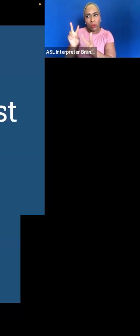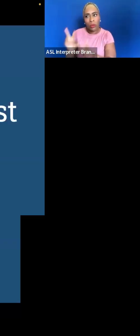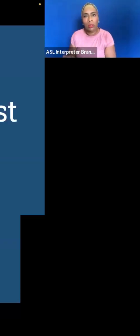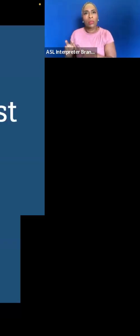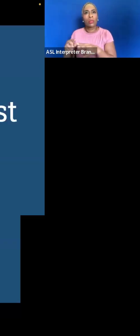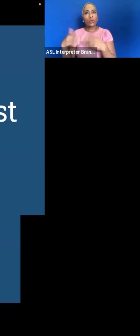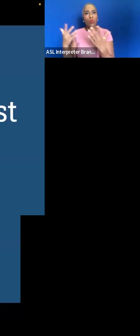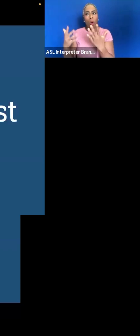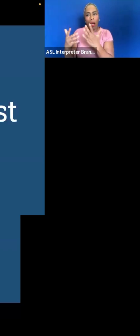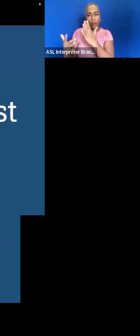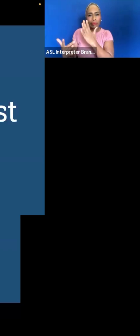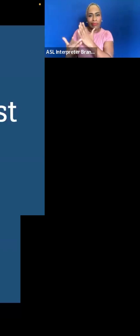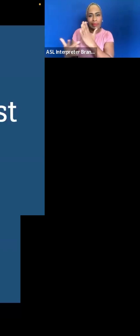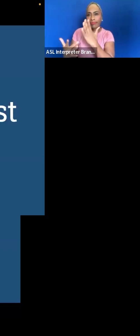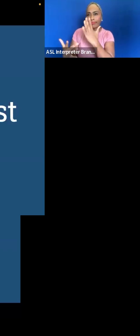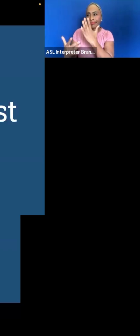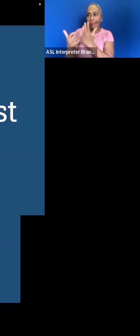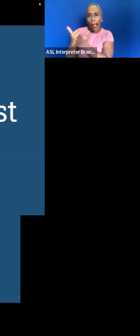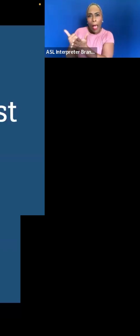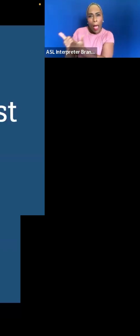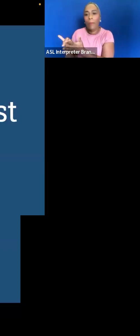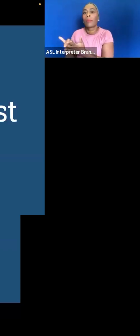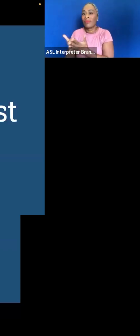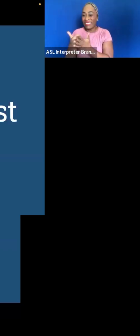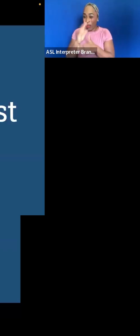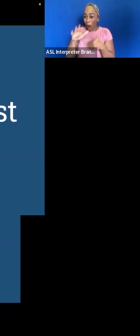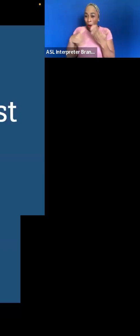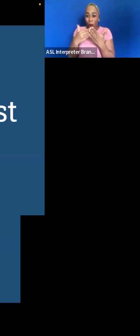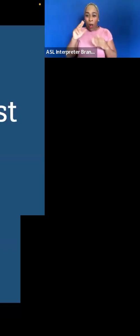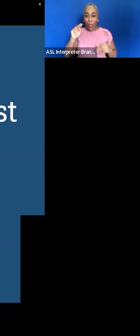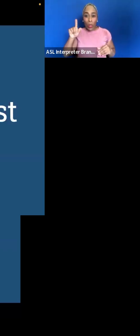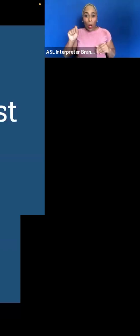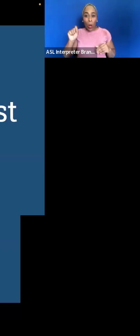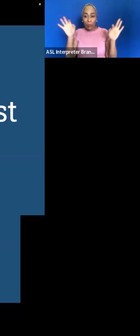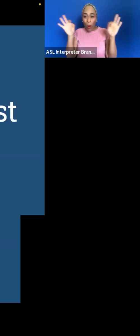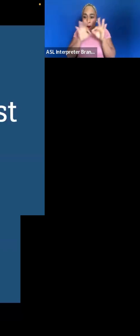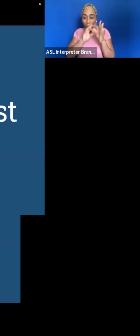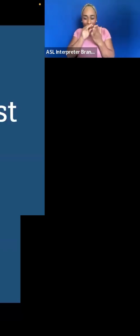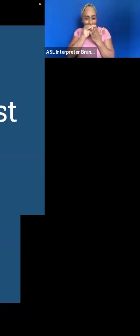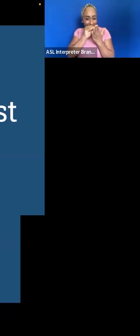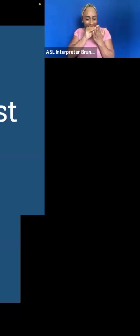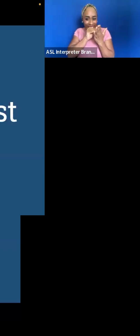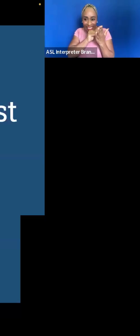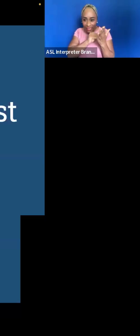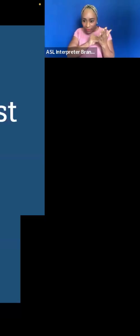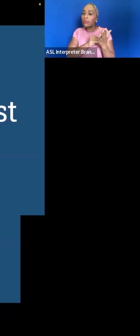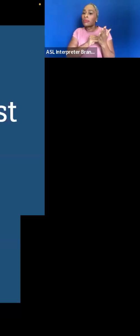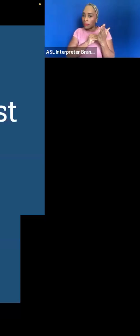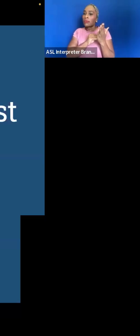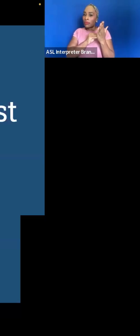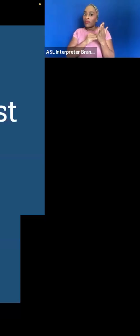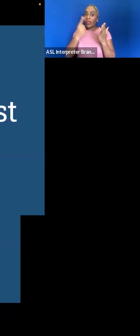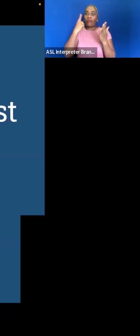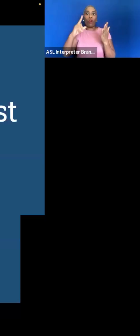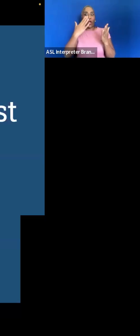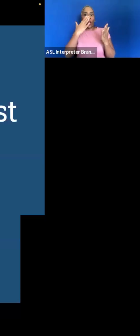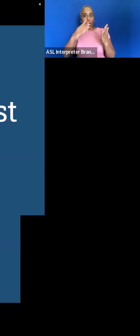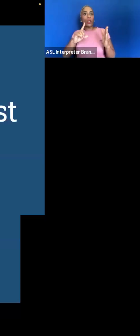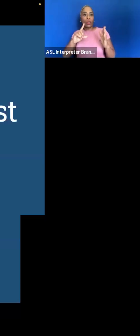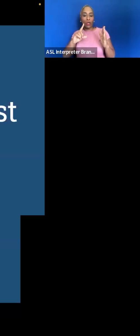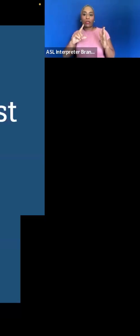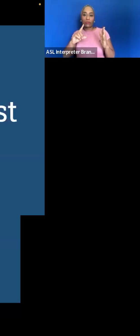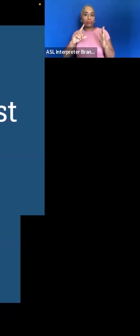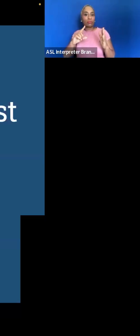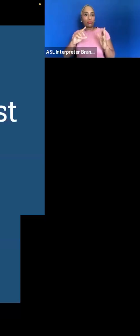All those incidental notes that are so important to a really thorough report being written on a kiddo, it really takes two people.